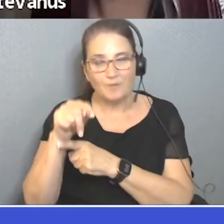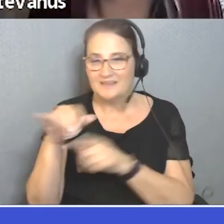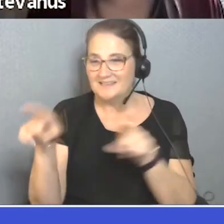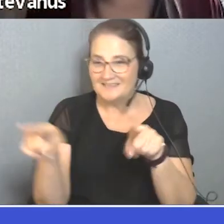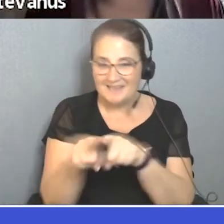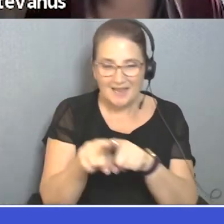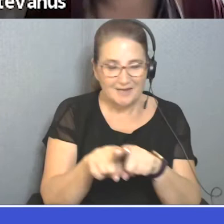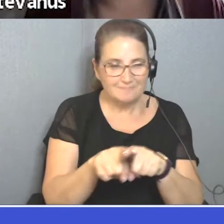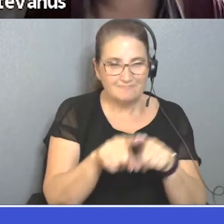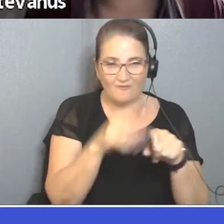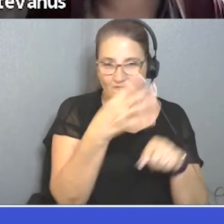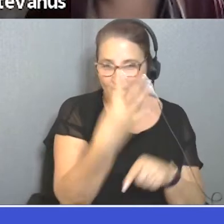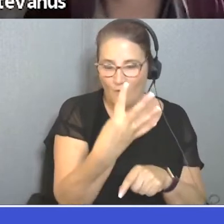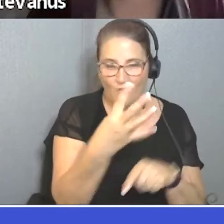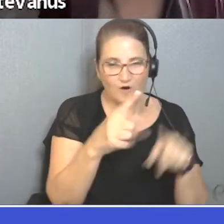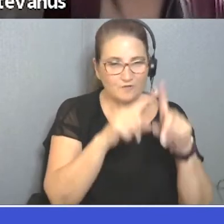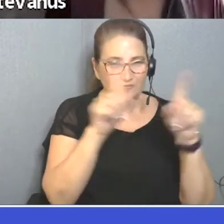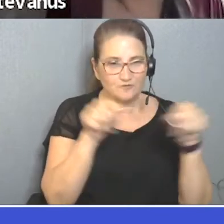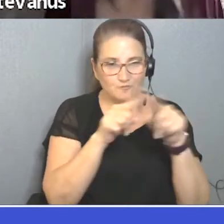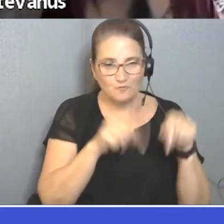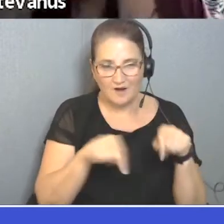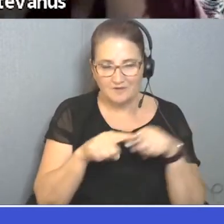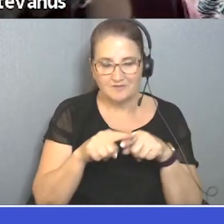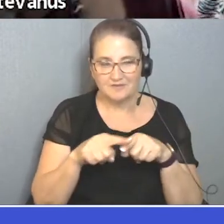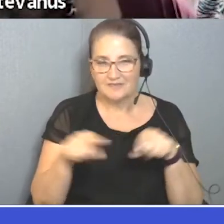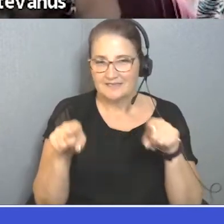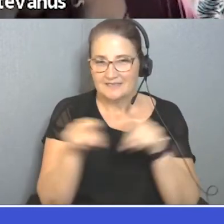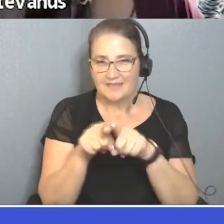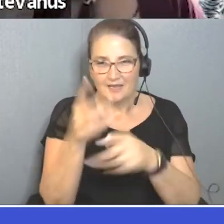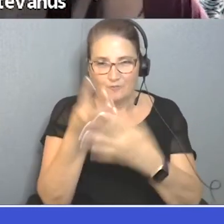Prepare the same canvas, same four-square set-up